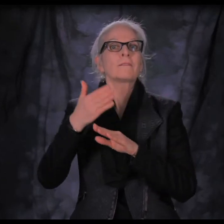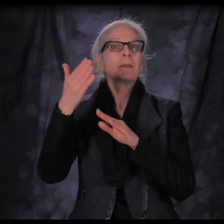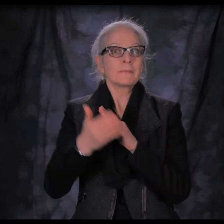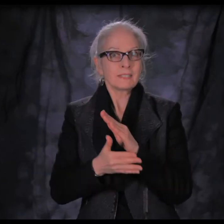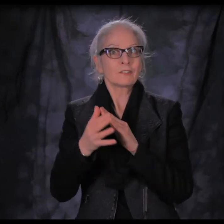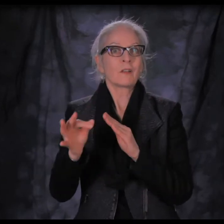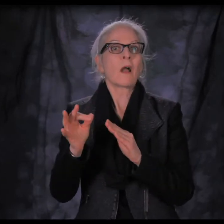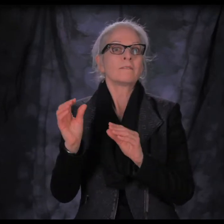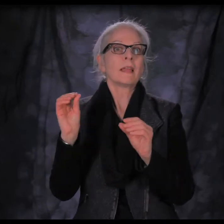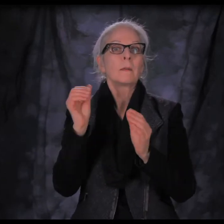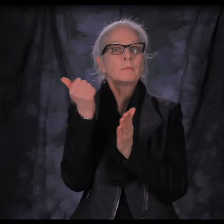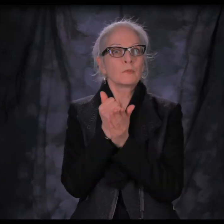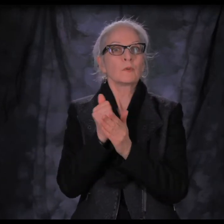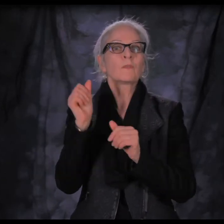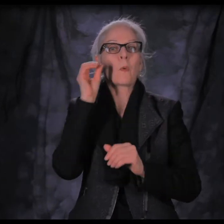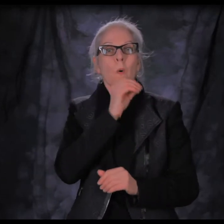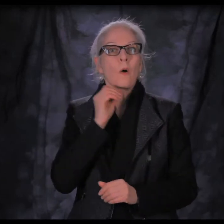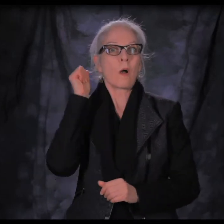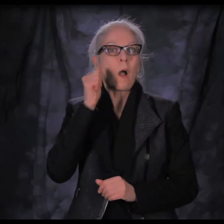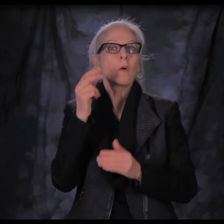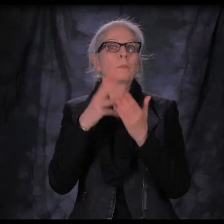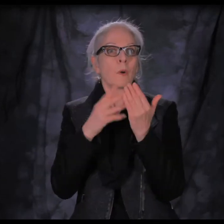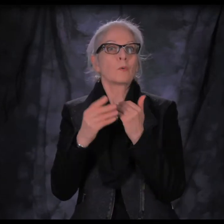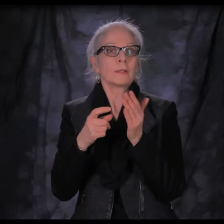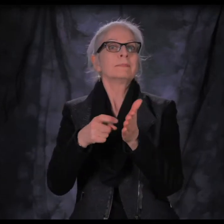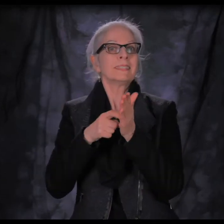of completion of an approved Oral/Aural Program is needed and